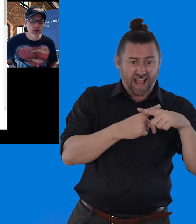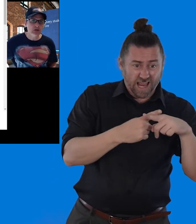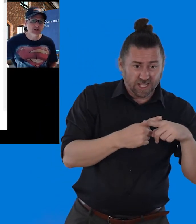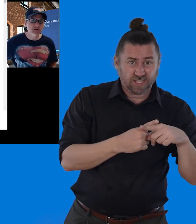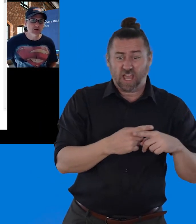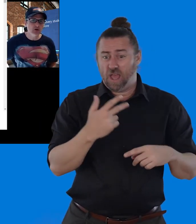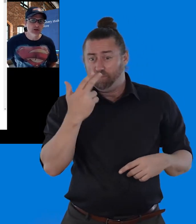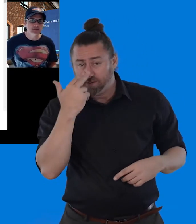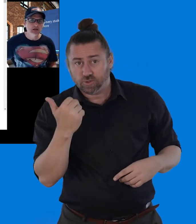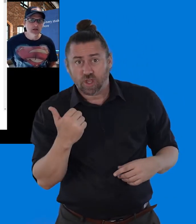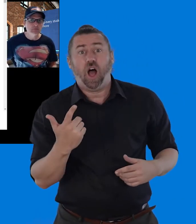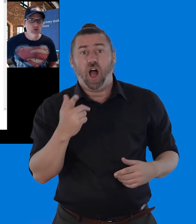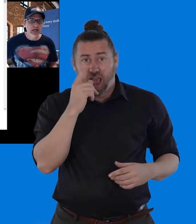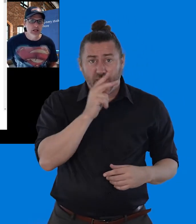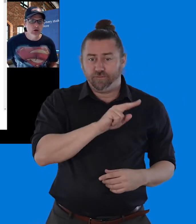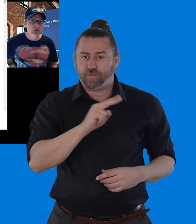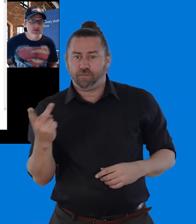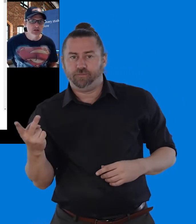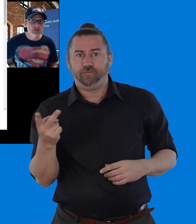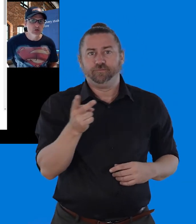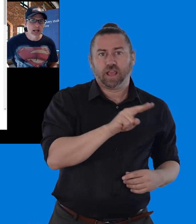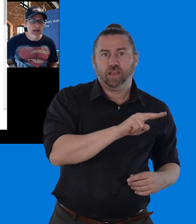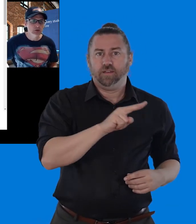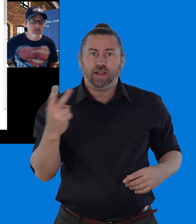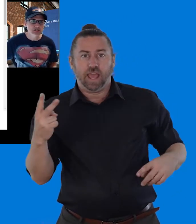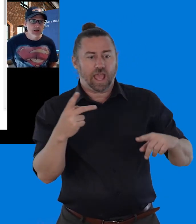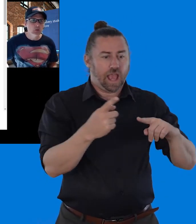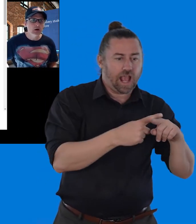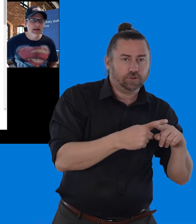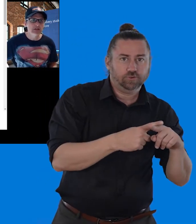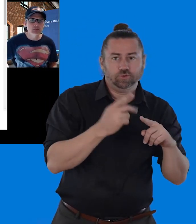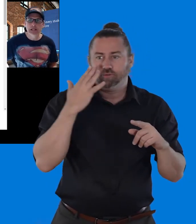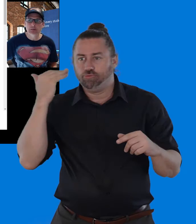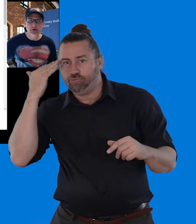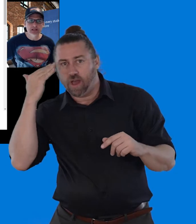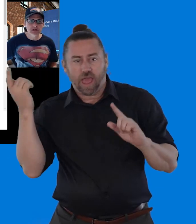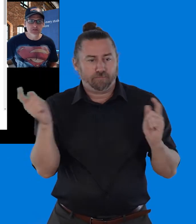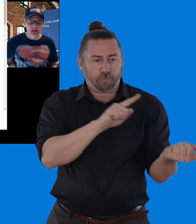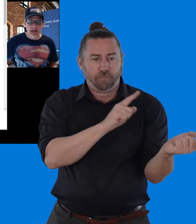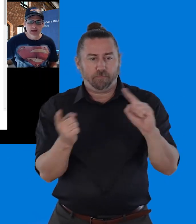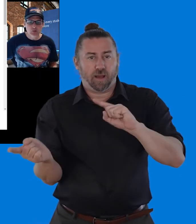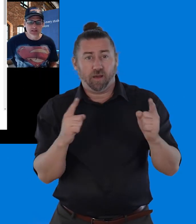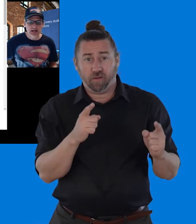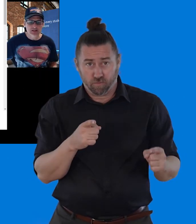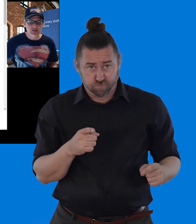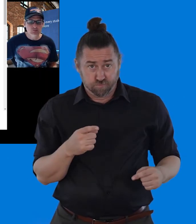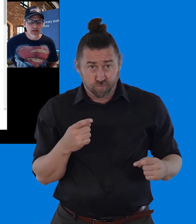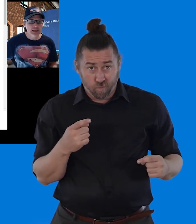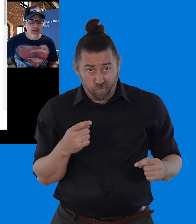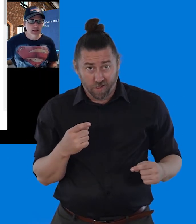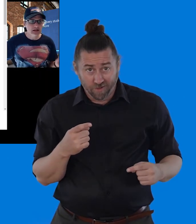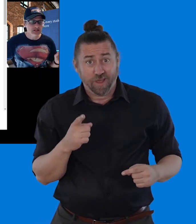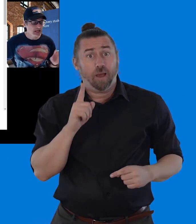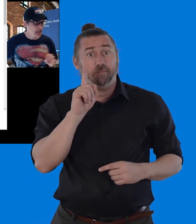backwards and forwards between those two languages. But where it gets really impressive is when it starts to read in our second language.